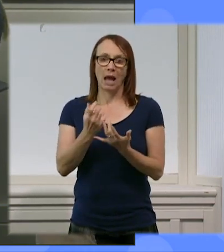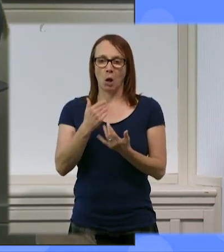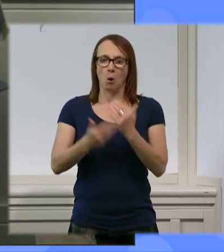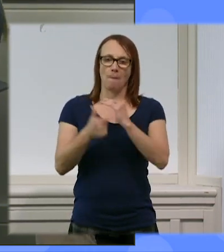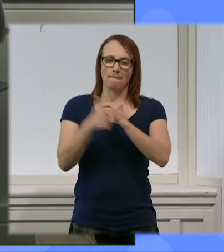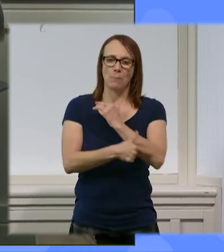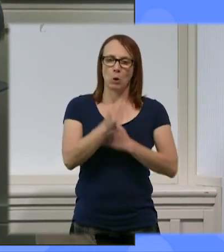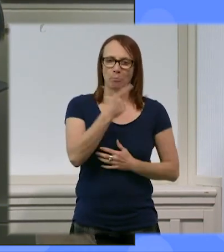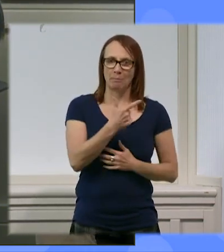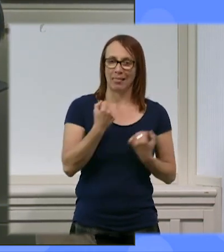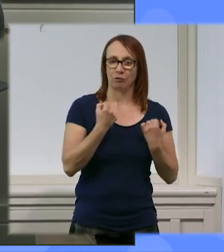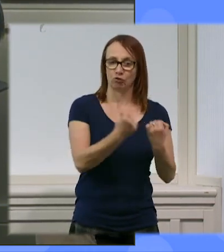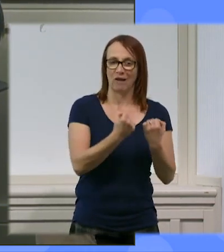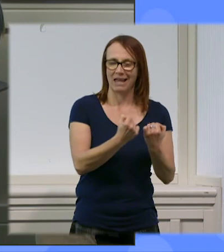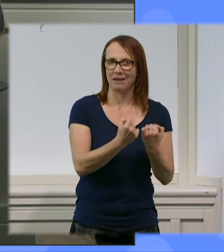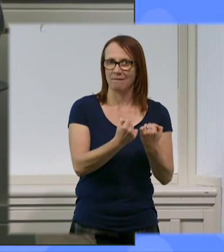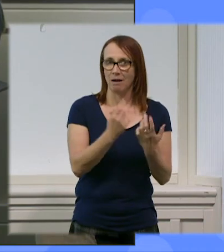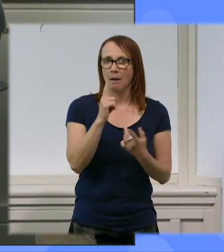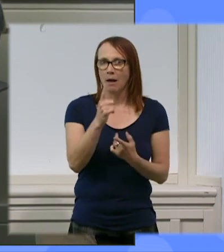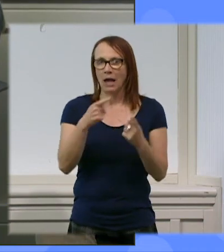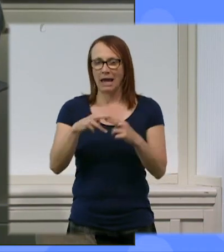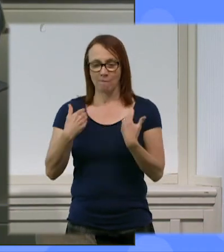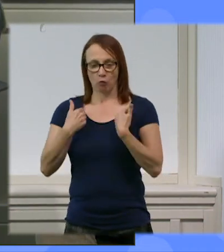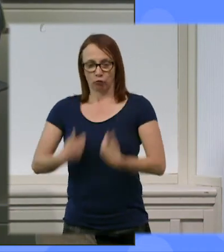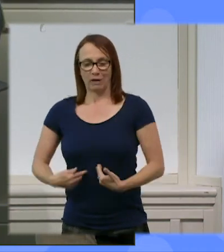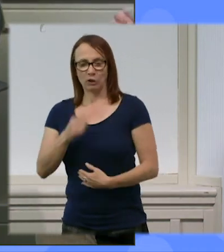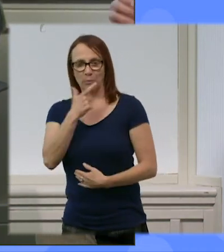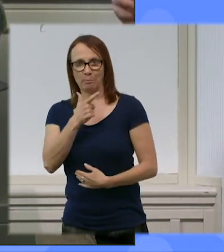ride the buses and if we can really get ambitious with the quality the